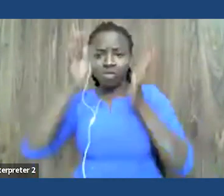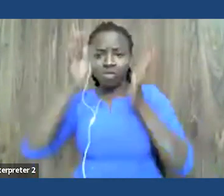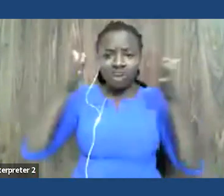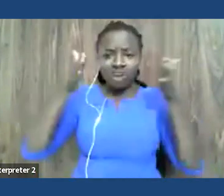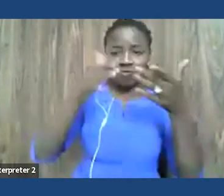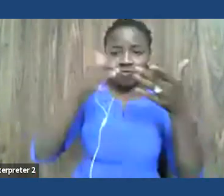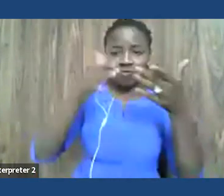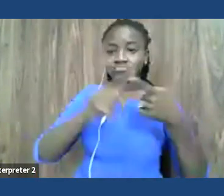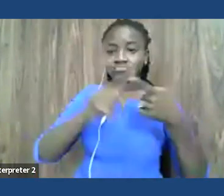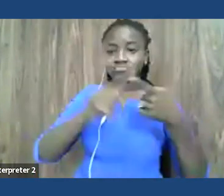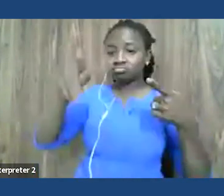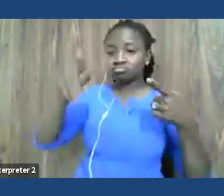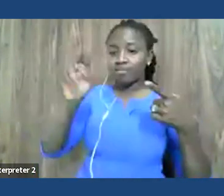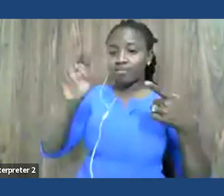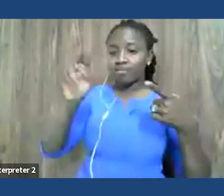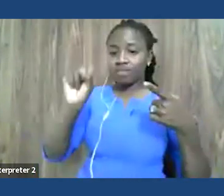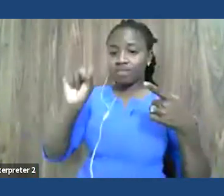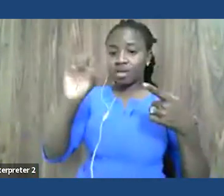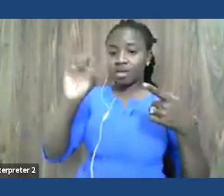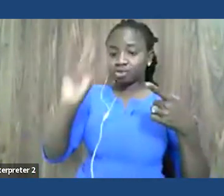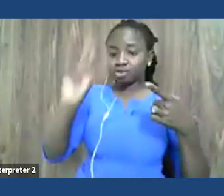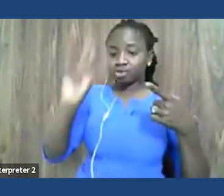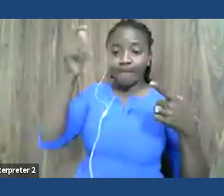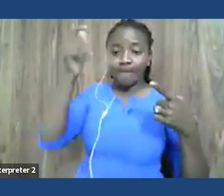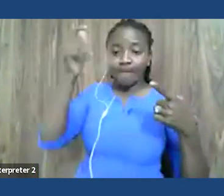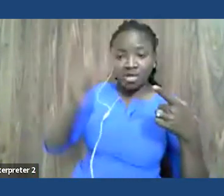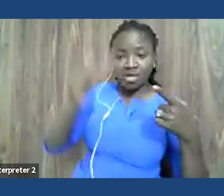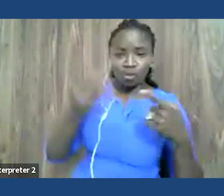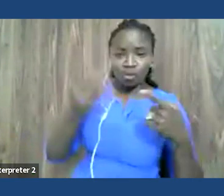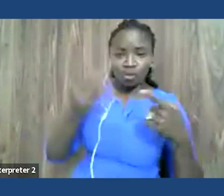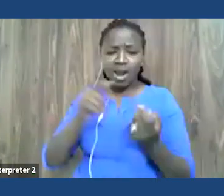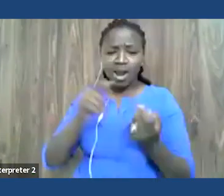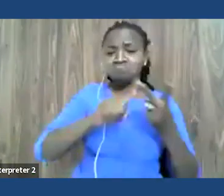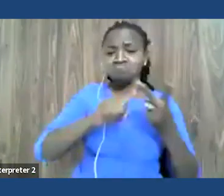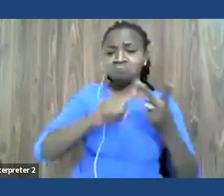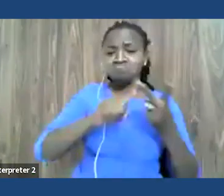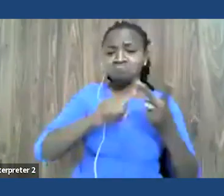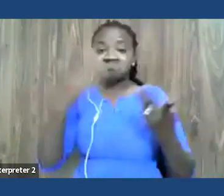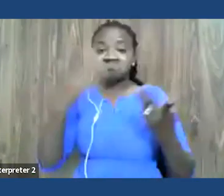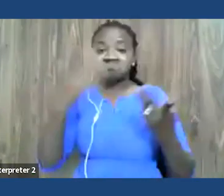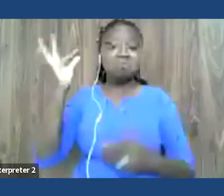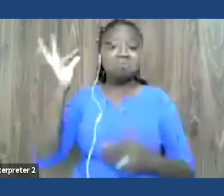rights of widows where older people themselves have gotten together and know what they want.